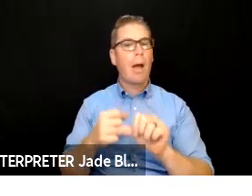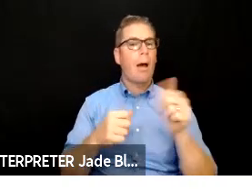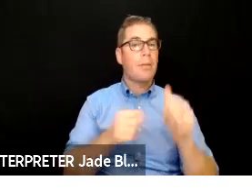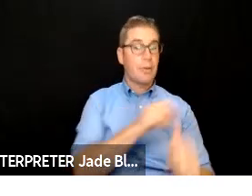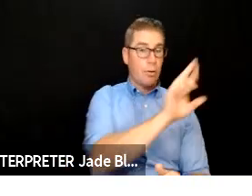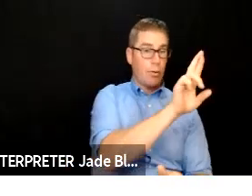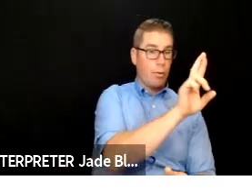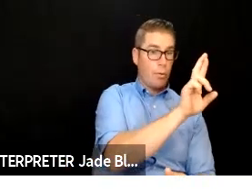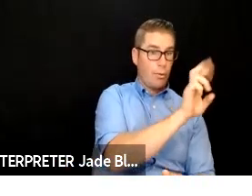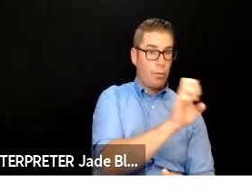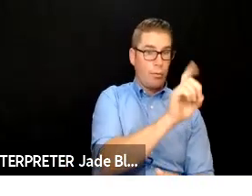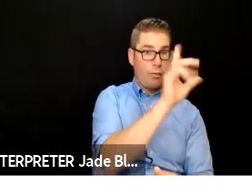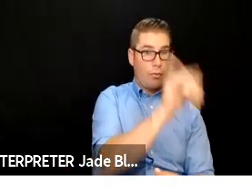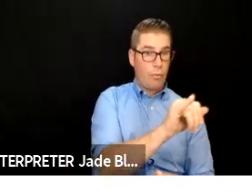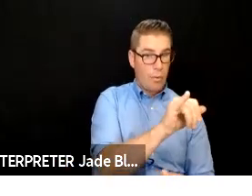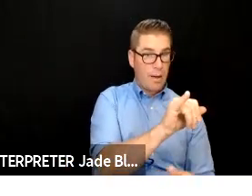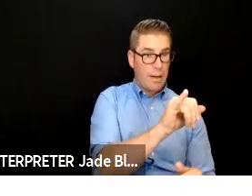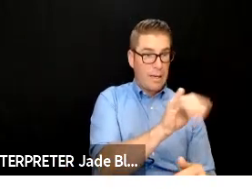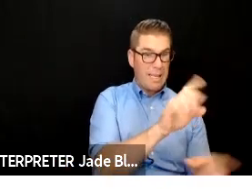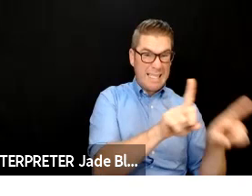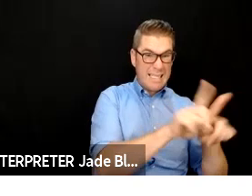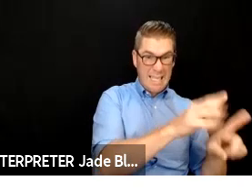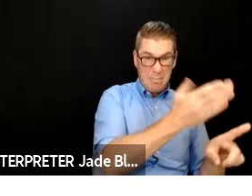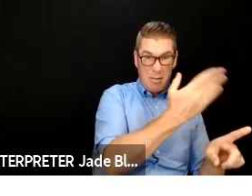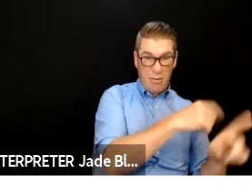Sally Potter: Also at really College, however, but these comments were